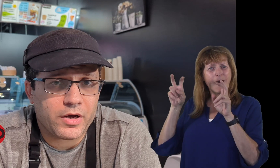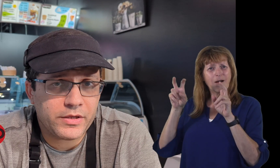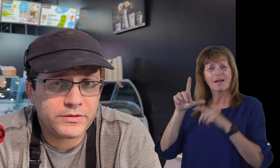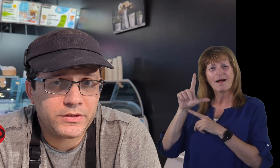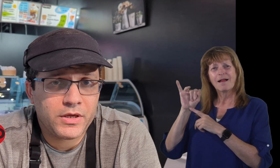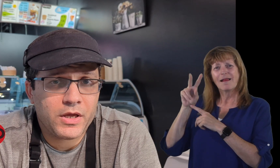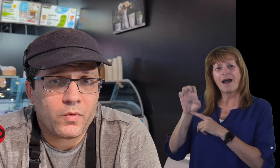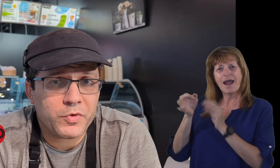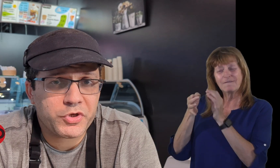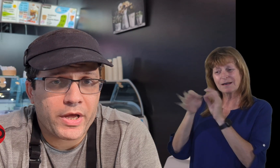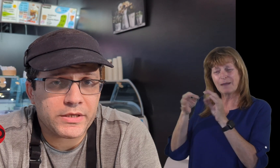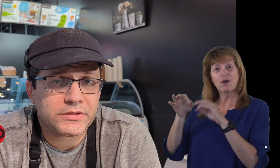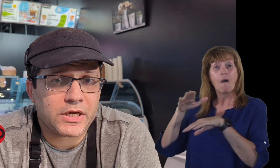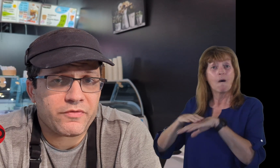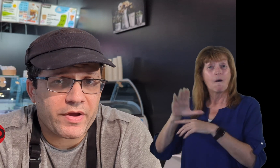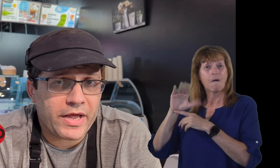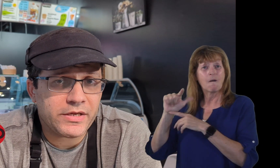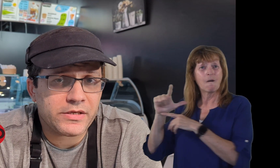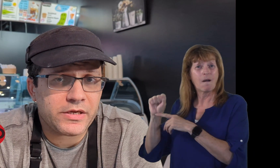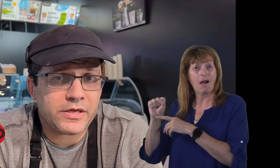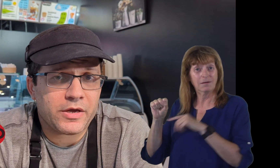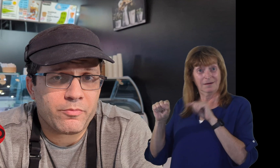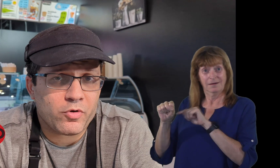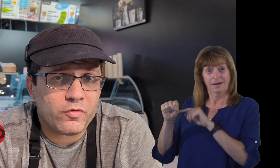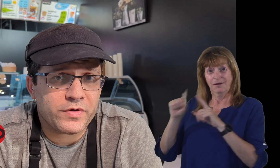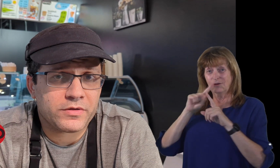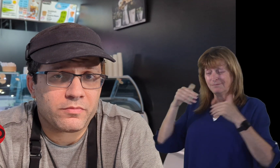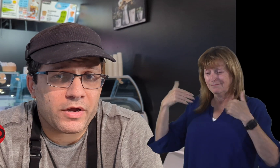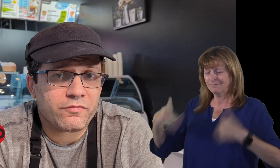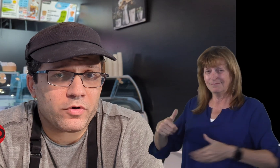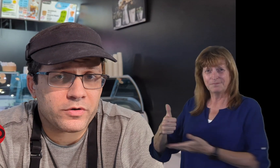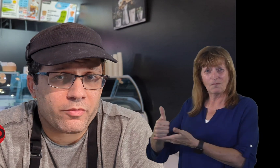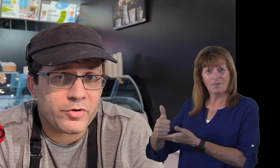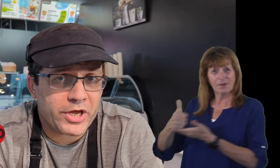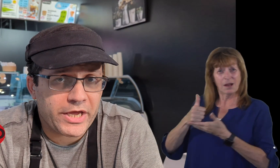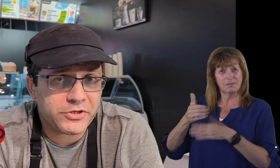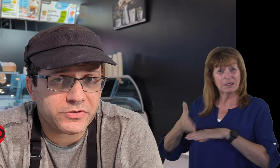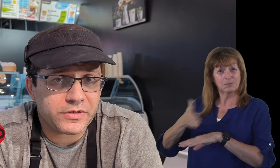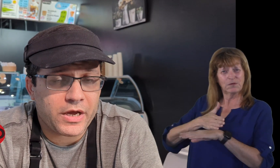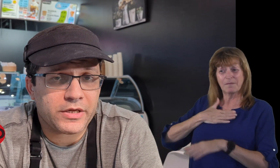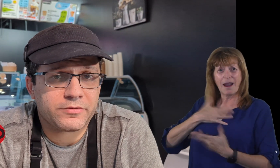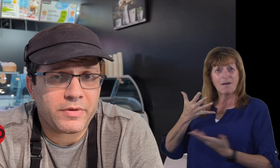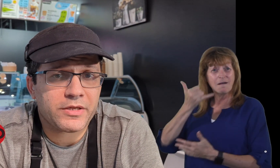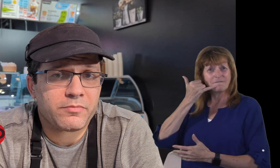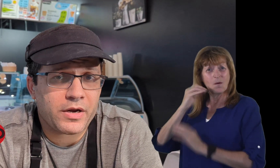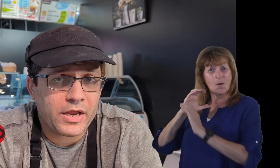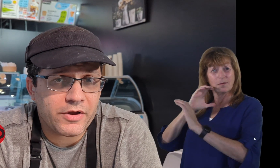called "Live Caption on Calls," which has significantly improved